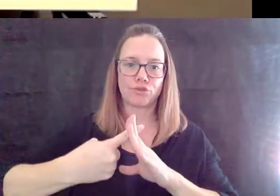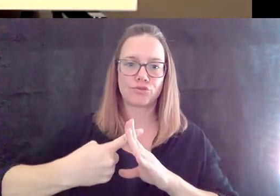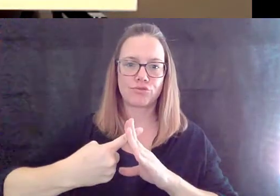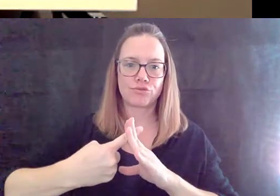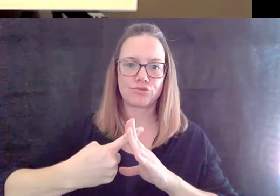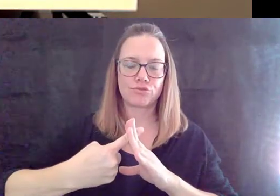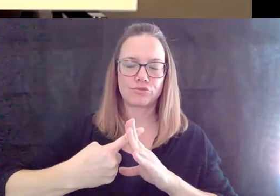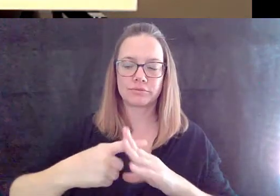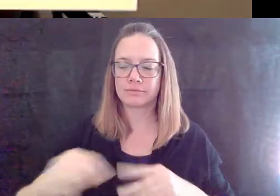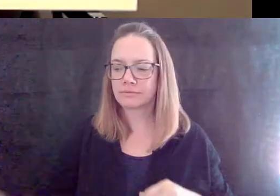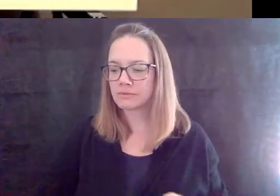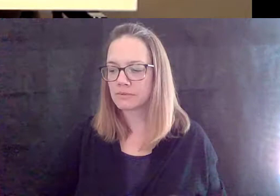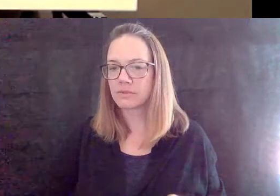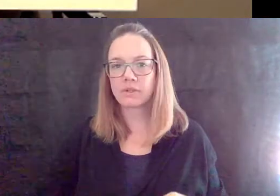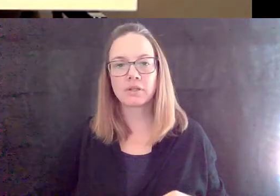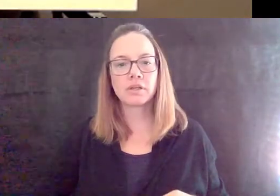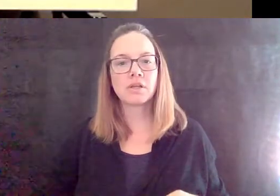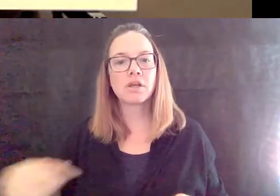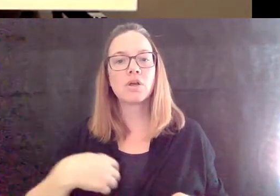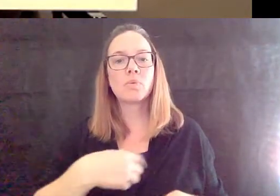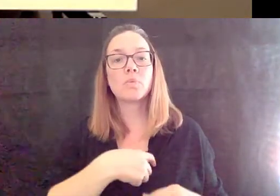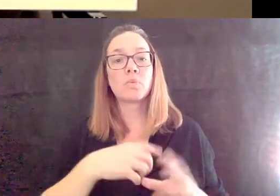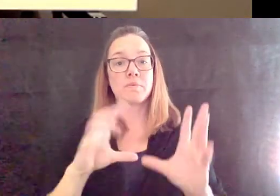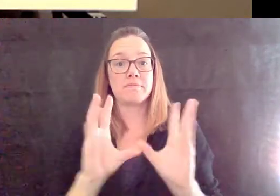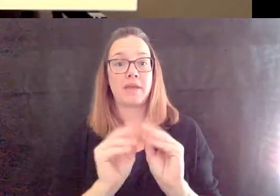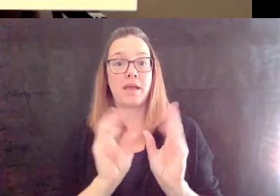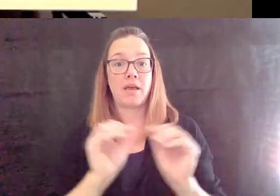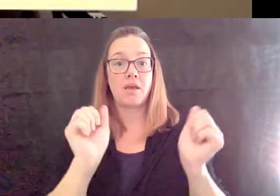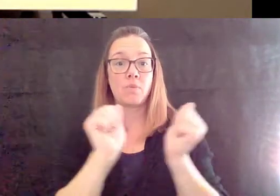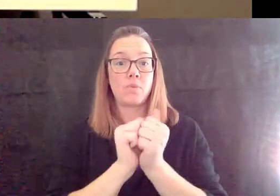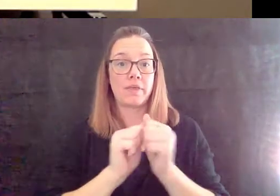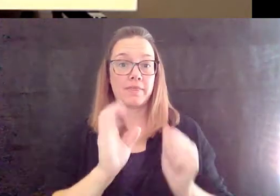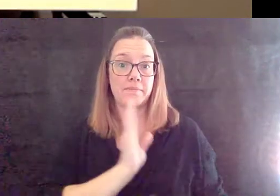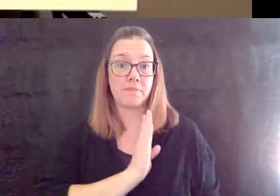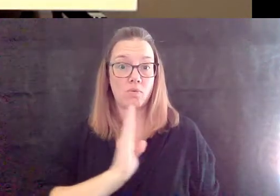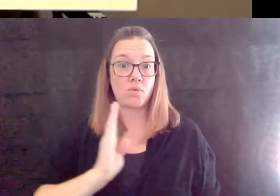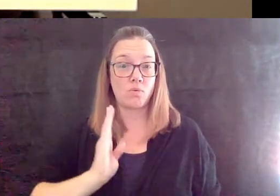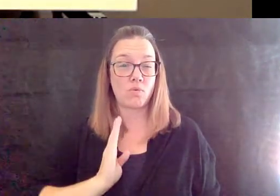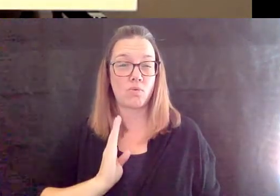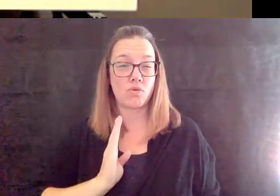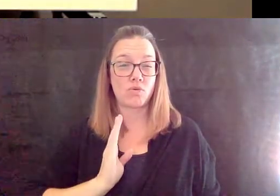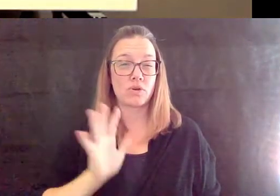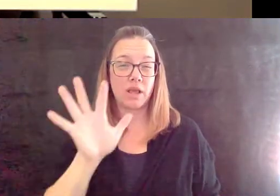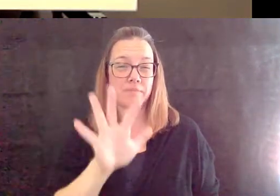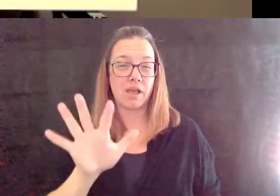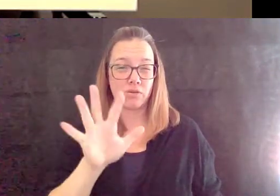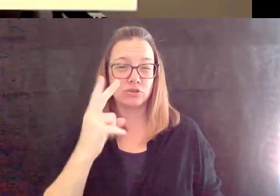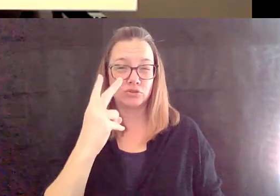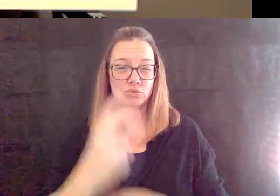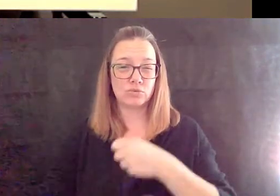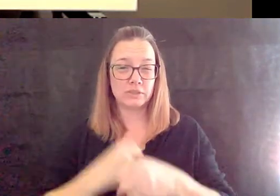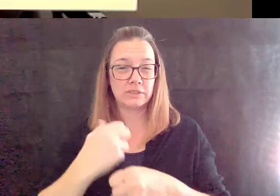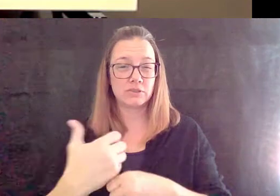We met with our board at a strategic planning retreat about two years ago.